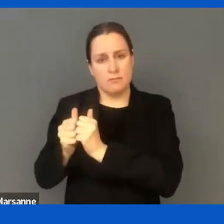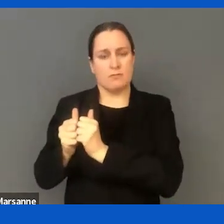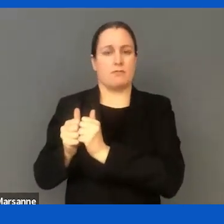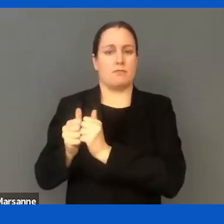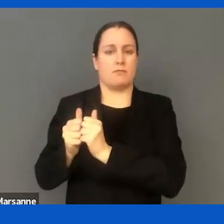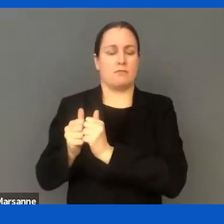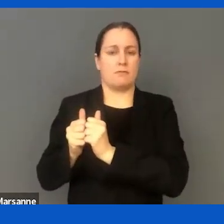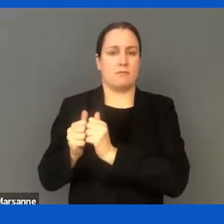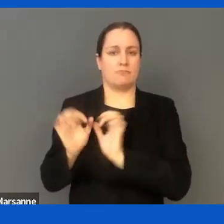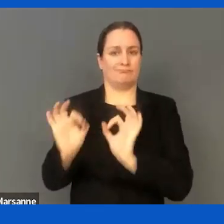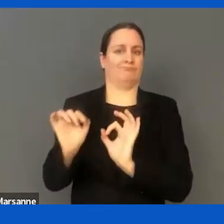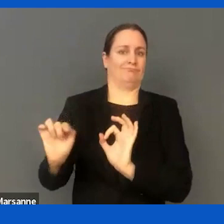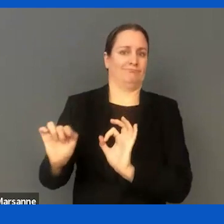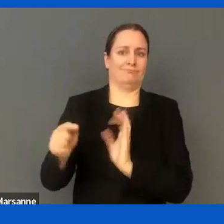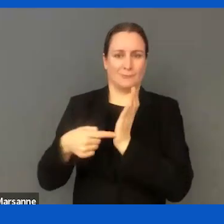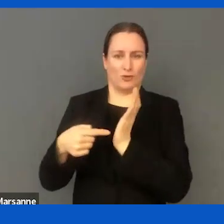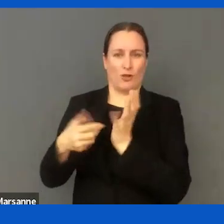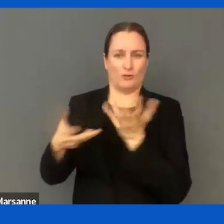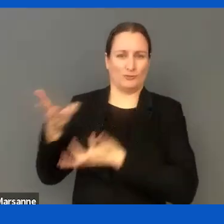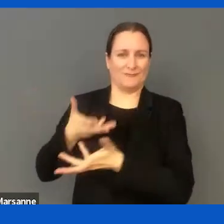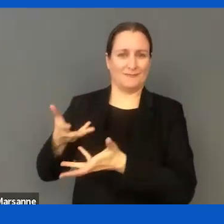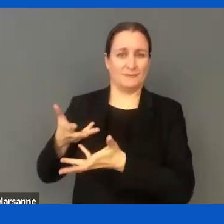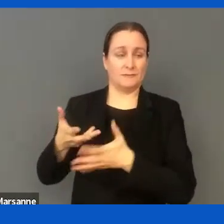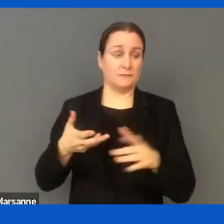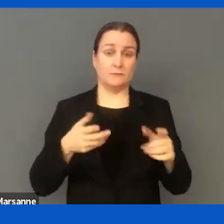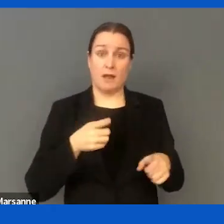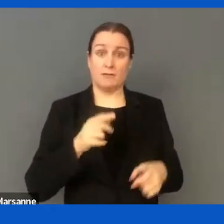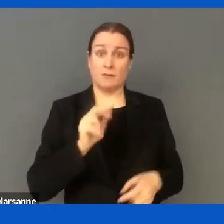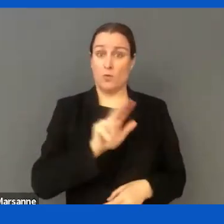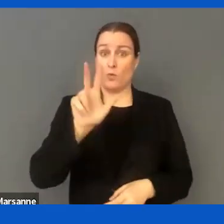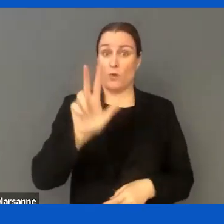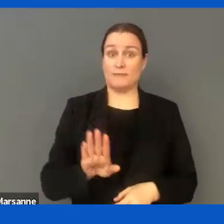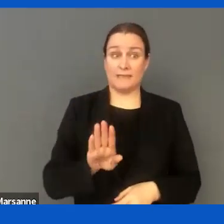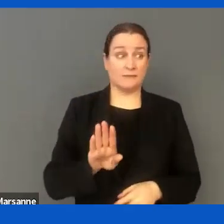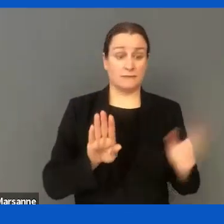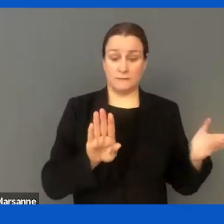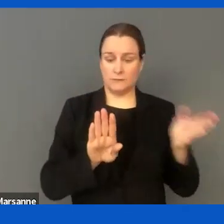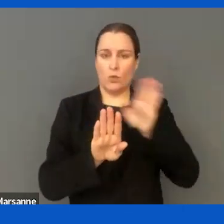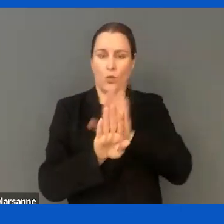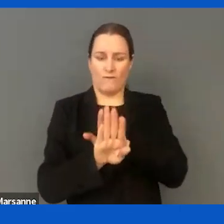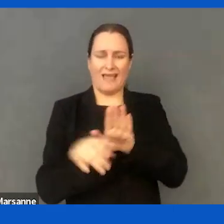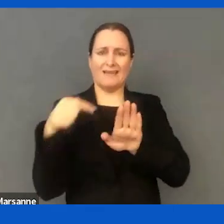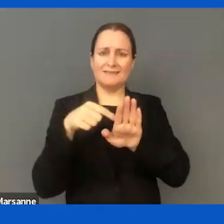the technology is wrong because AI is not checked by a human once it writes a solution.